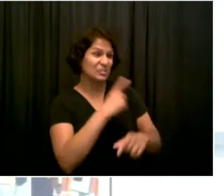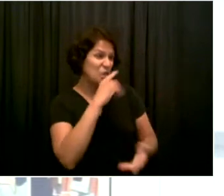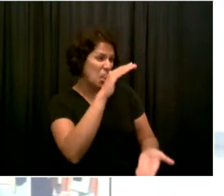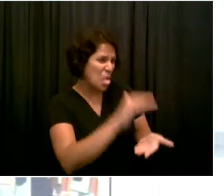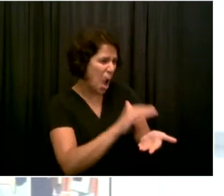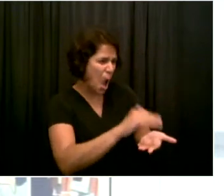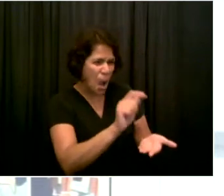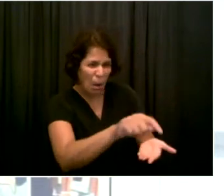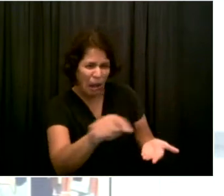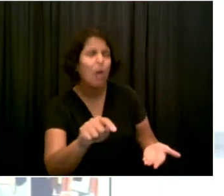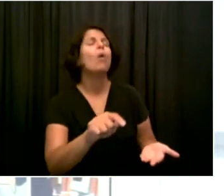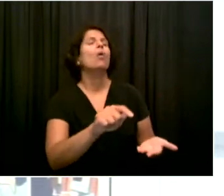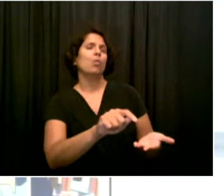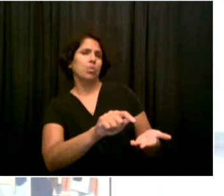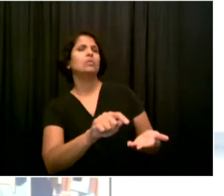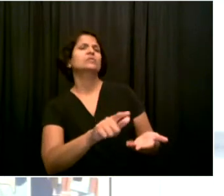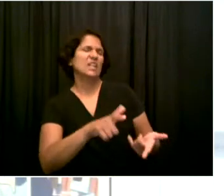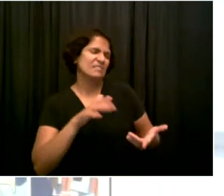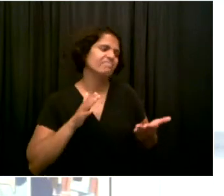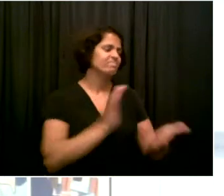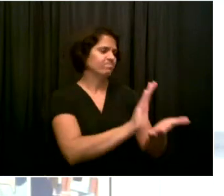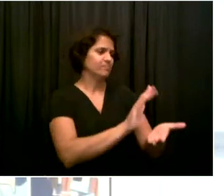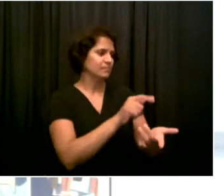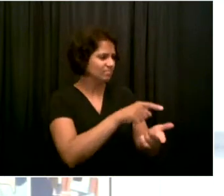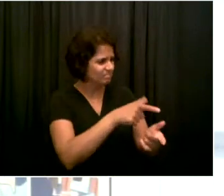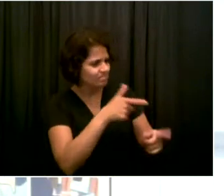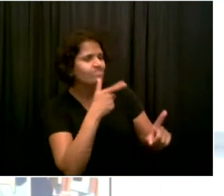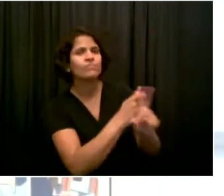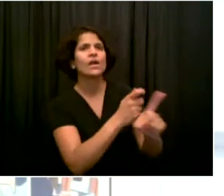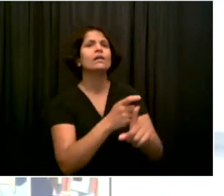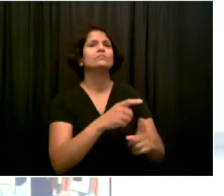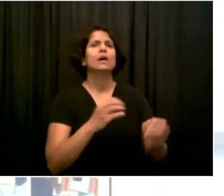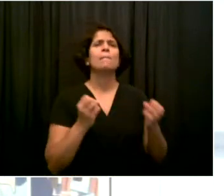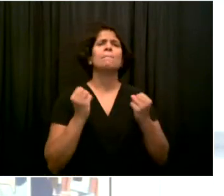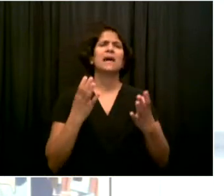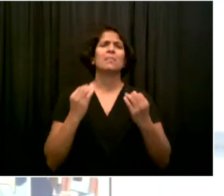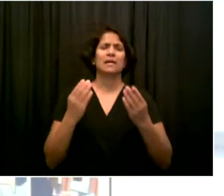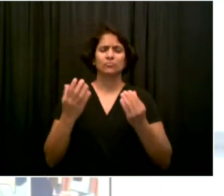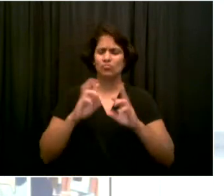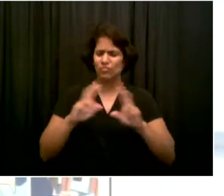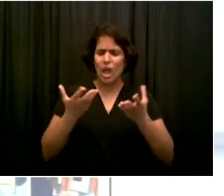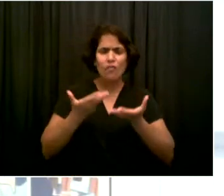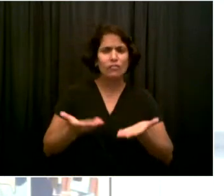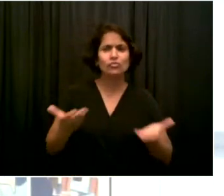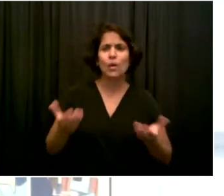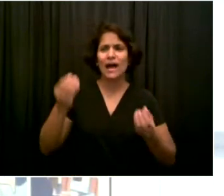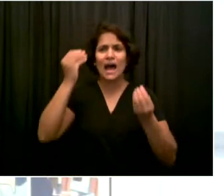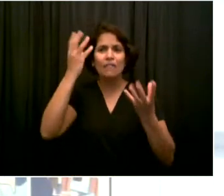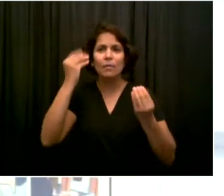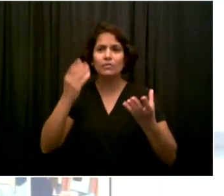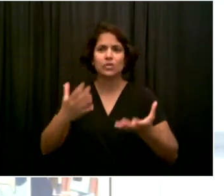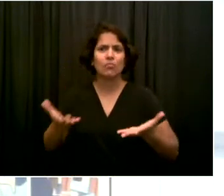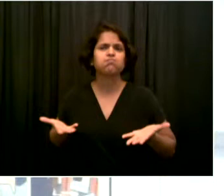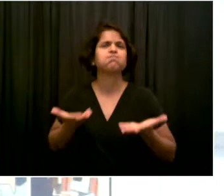GEOGRAPHIC AREAS WHERE WE KNOW THE VACCINATION RATES ARE THE LOWEST.